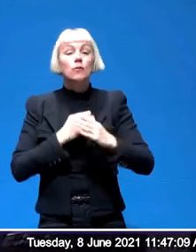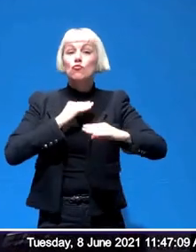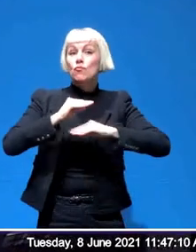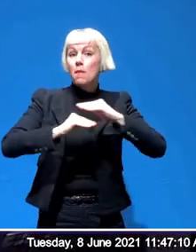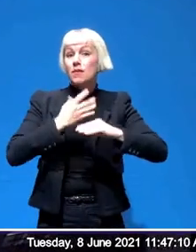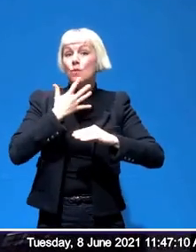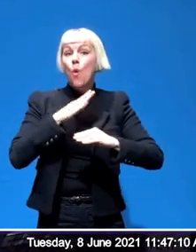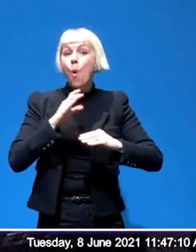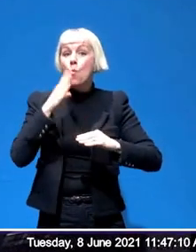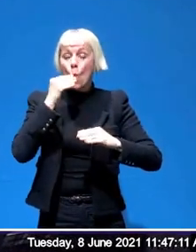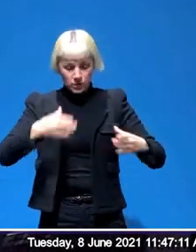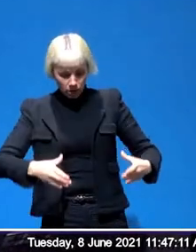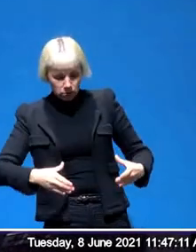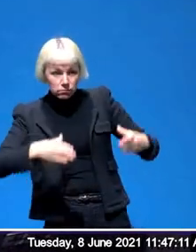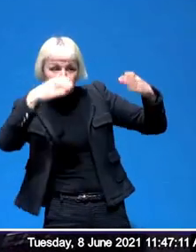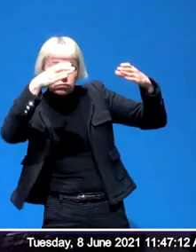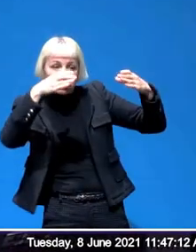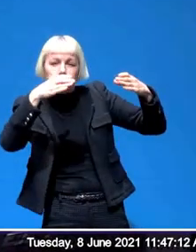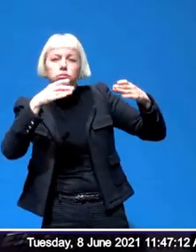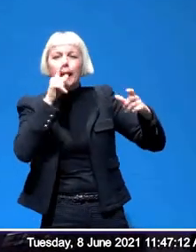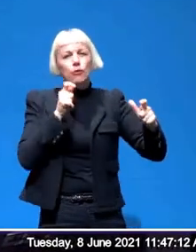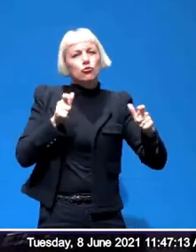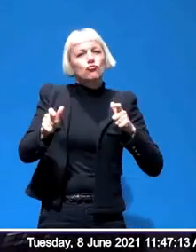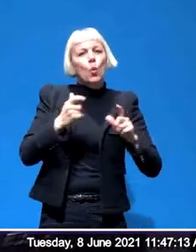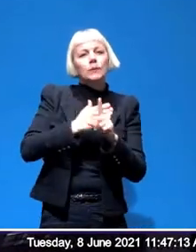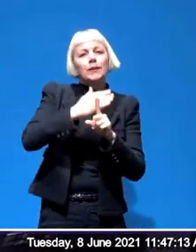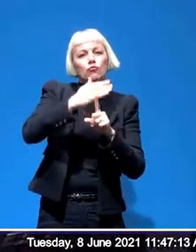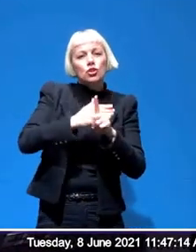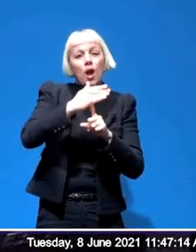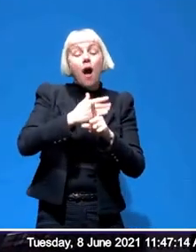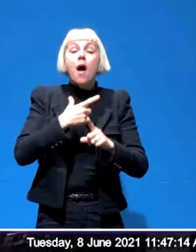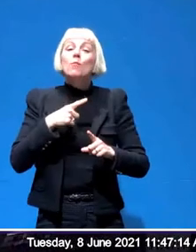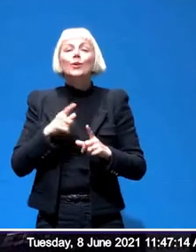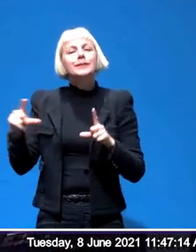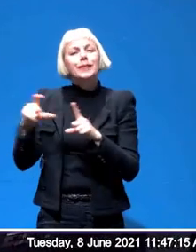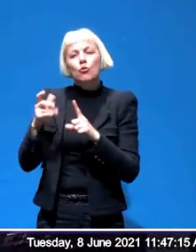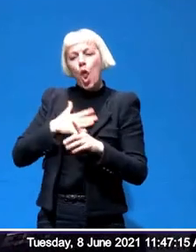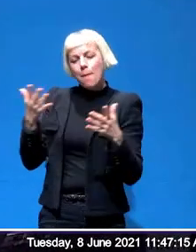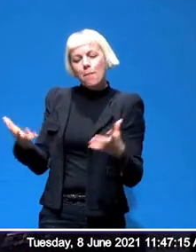the temperature from inside the house so Daniel doesn't burn himself, because he will play with the taps.